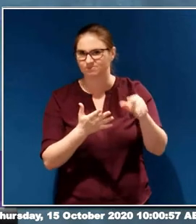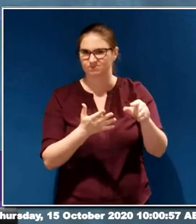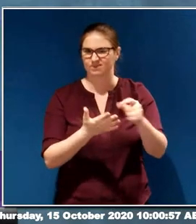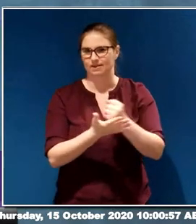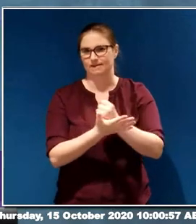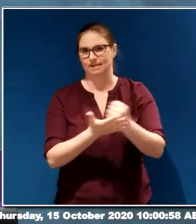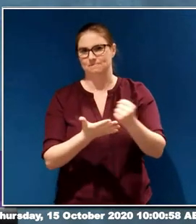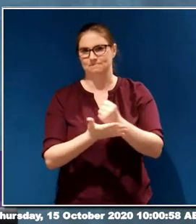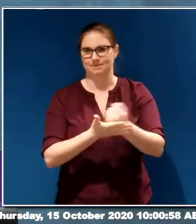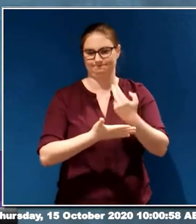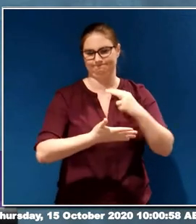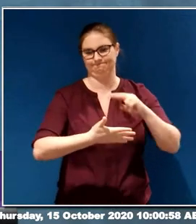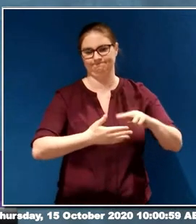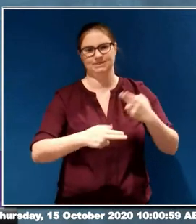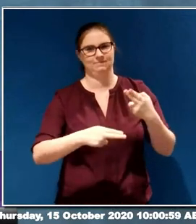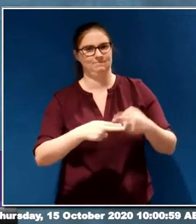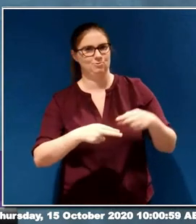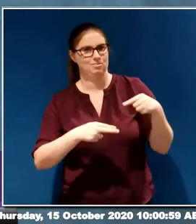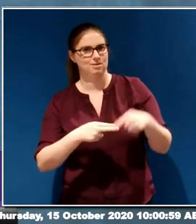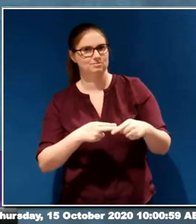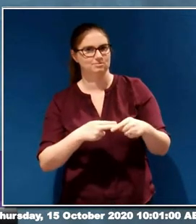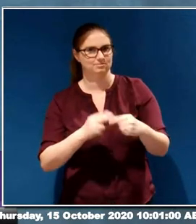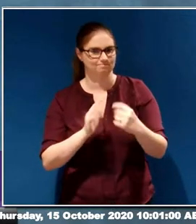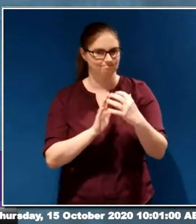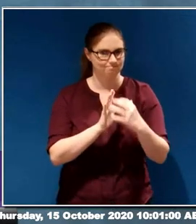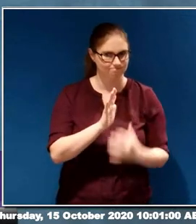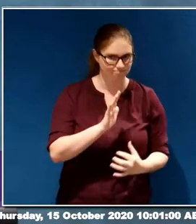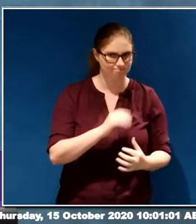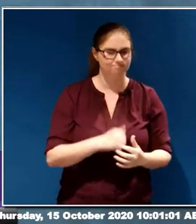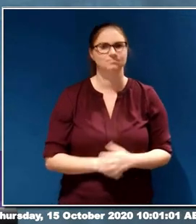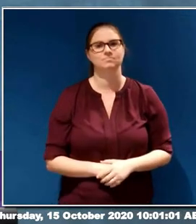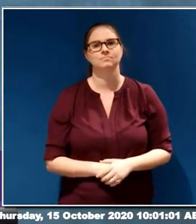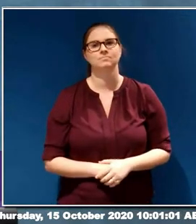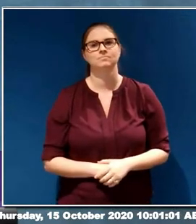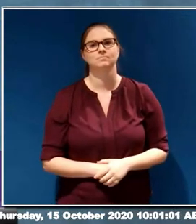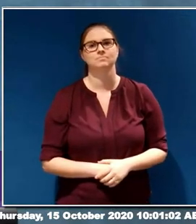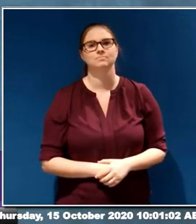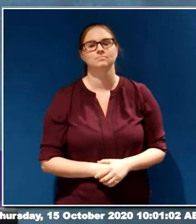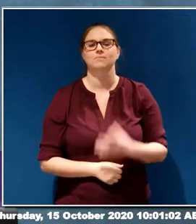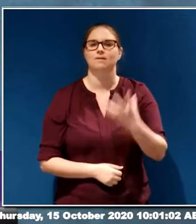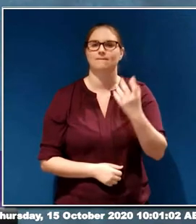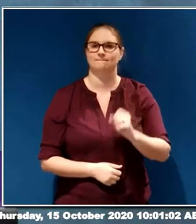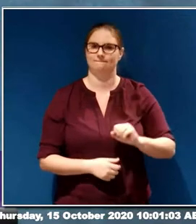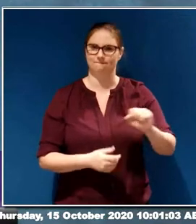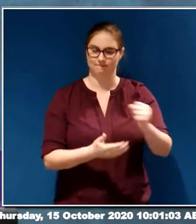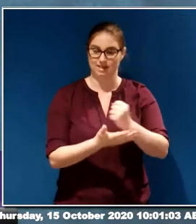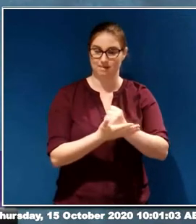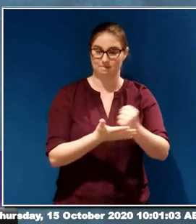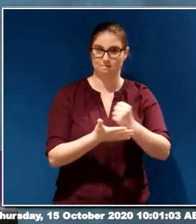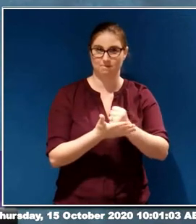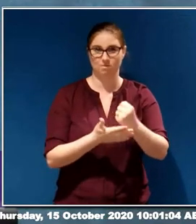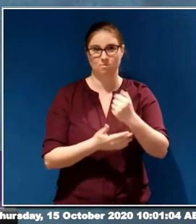and the reference material as 7.117.1 to 7.117.3.